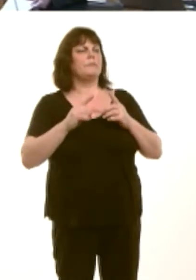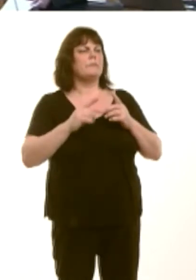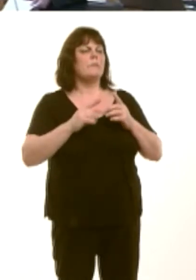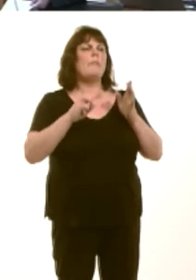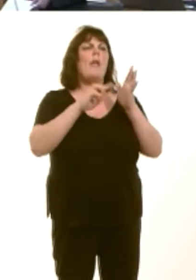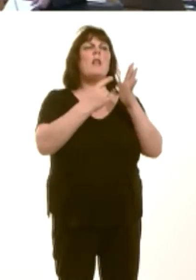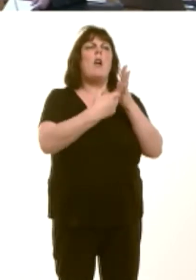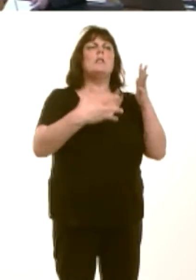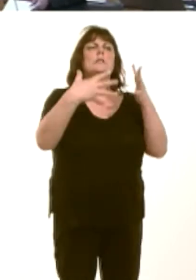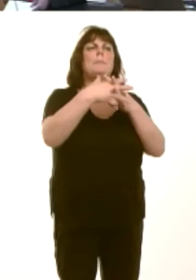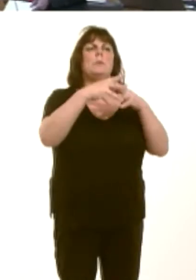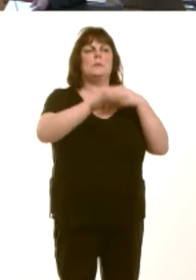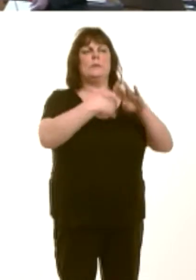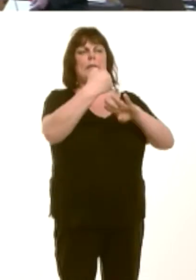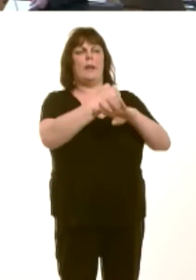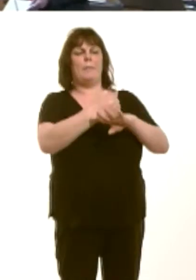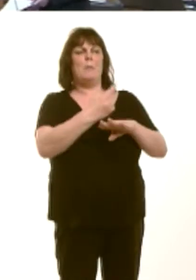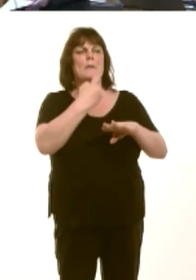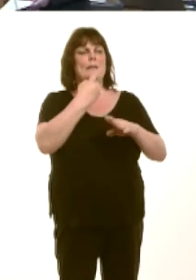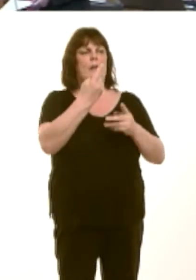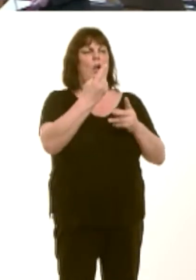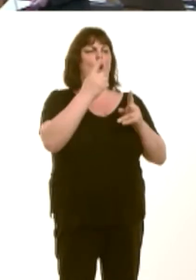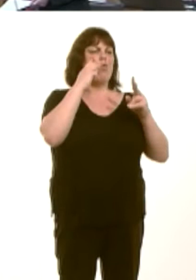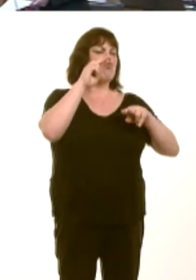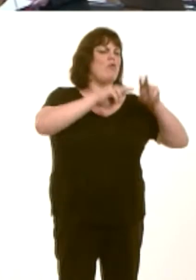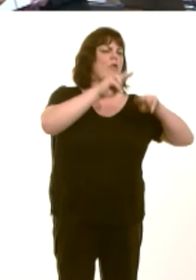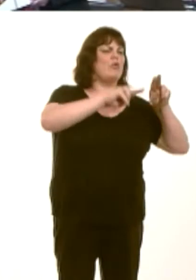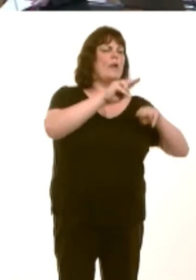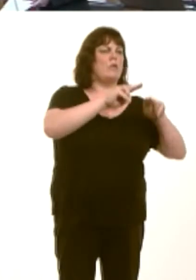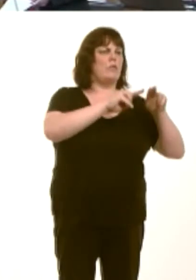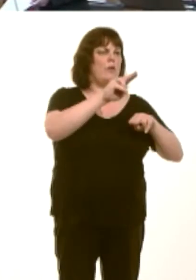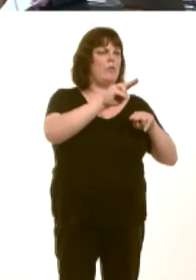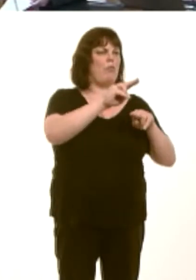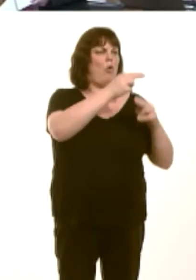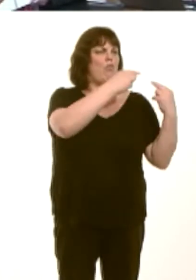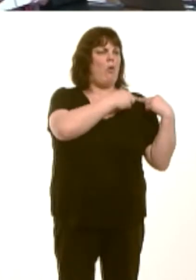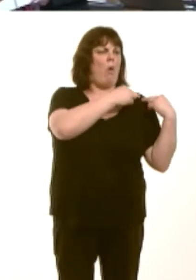to actually separate its regulatory role from its commercial activities role, particularly in the area of forestry on land on behalf of the Welsh Government.